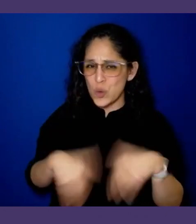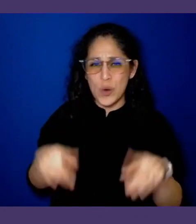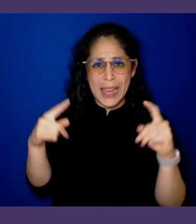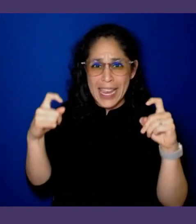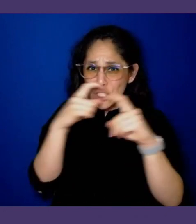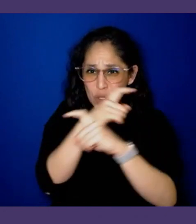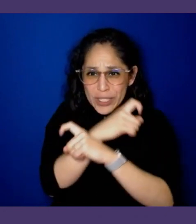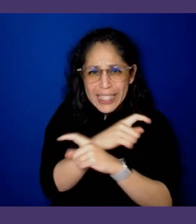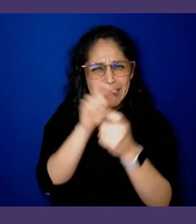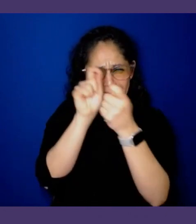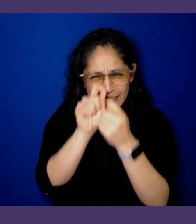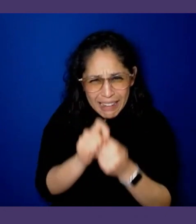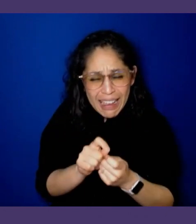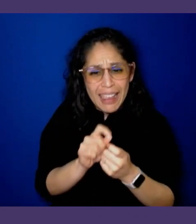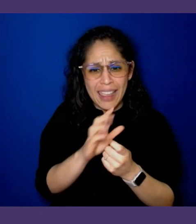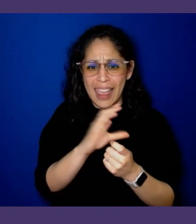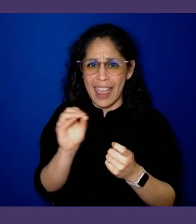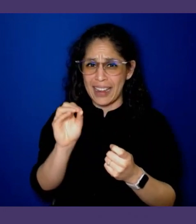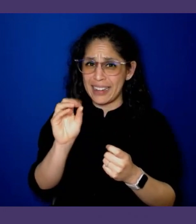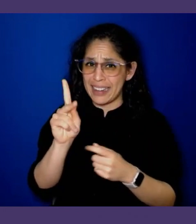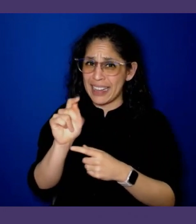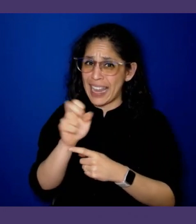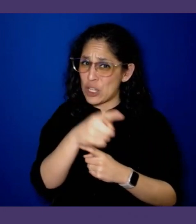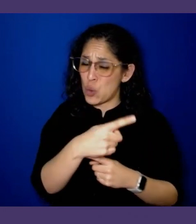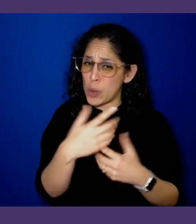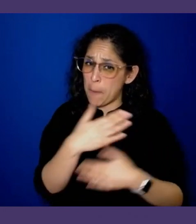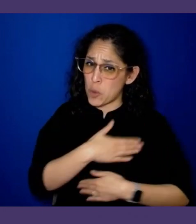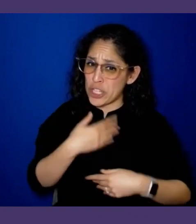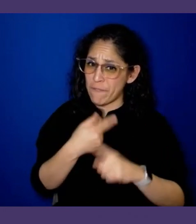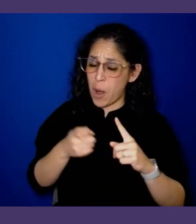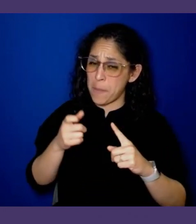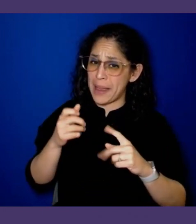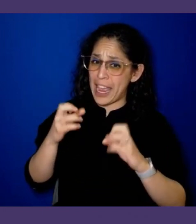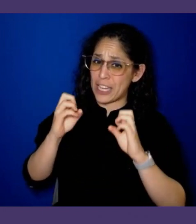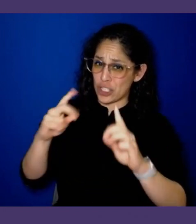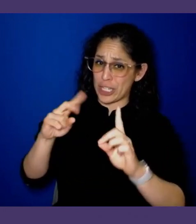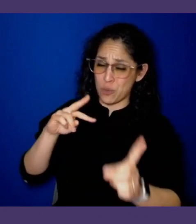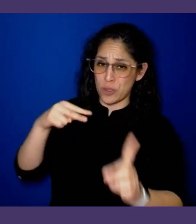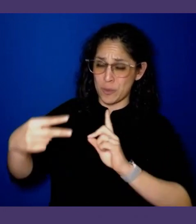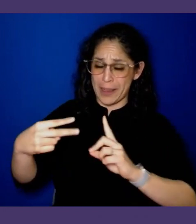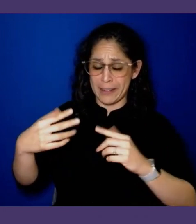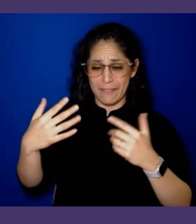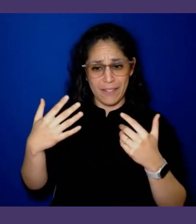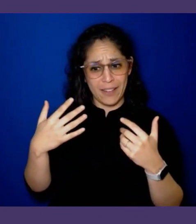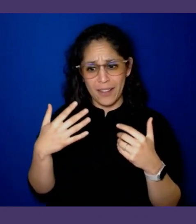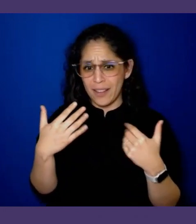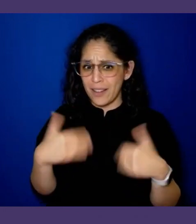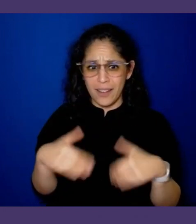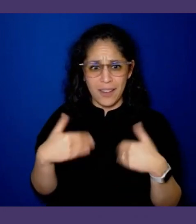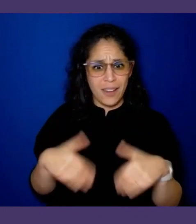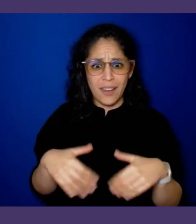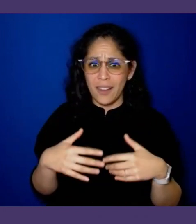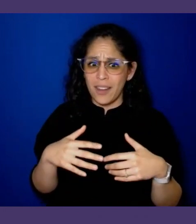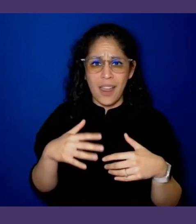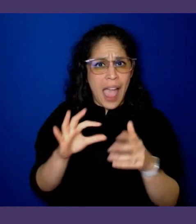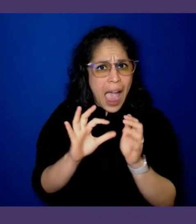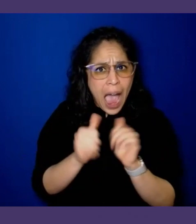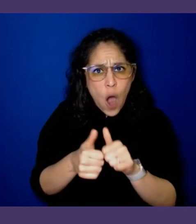I think Kate, especially you would appreciate it, coming from academia. How do you write a great question? How do you do it in such a way that